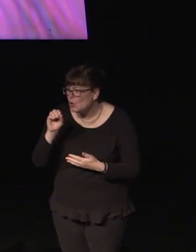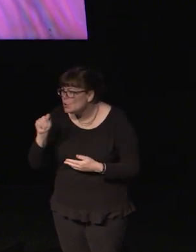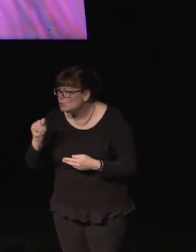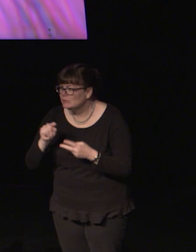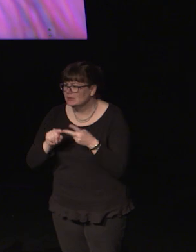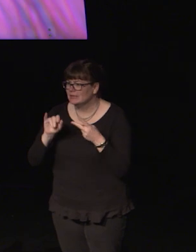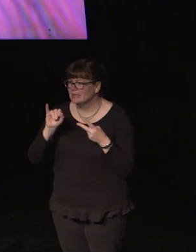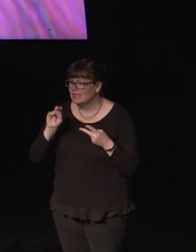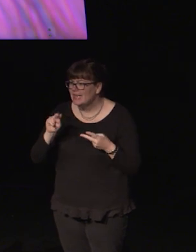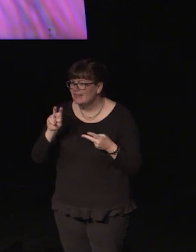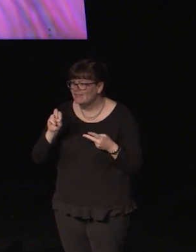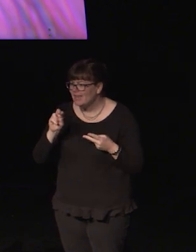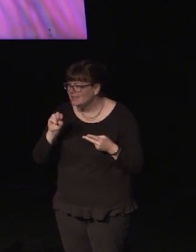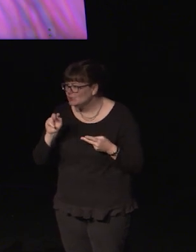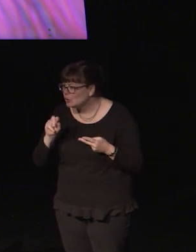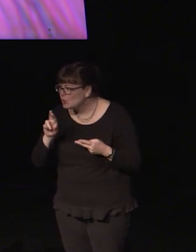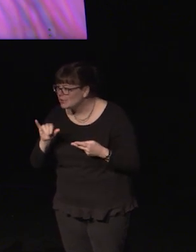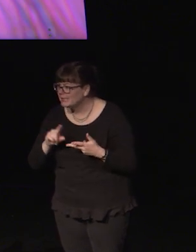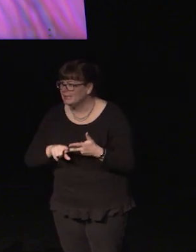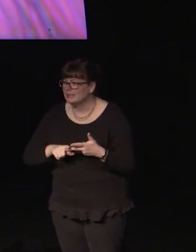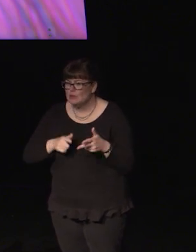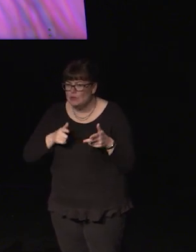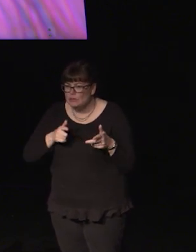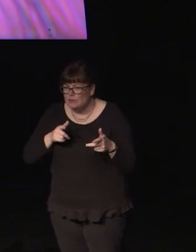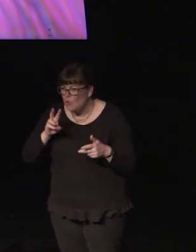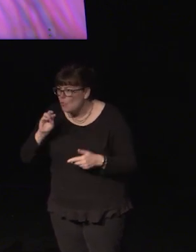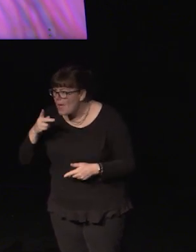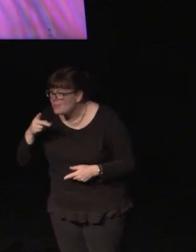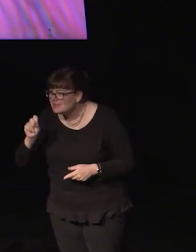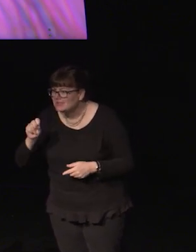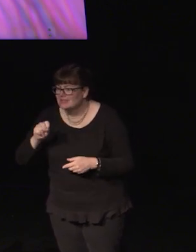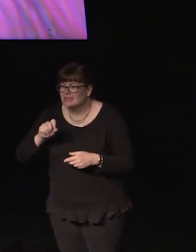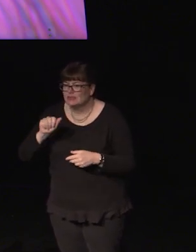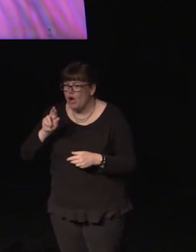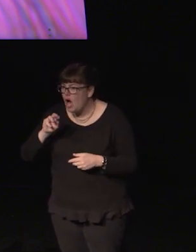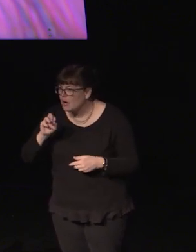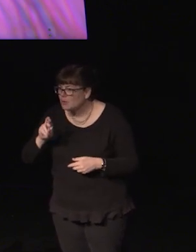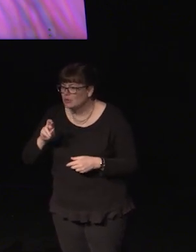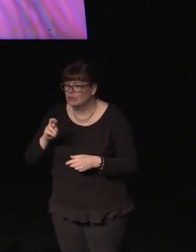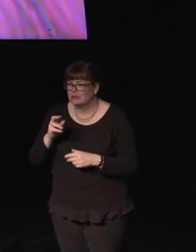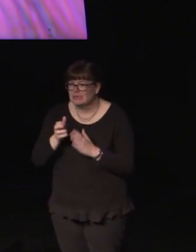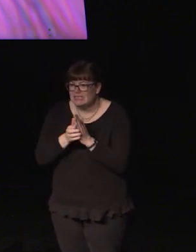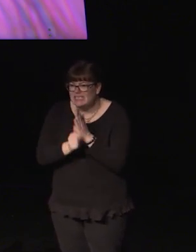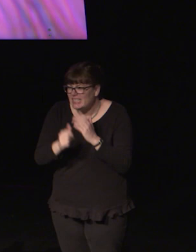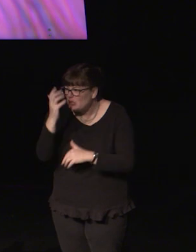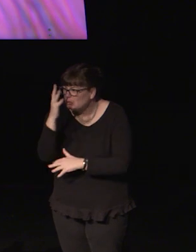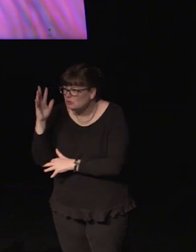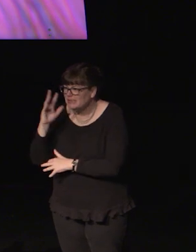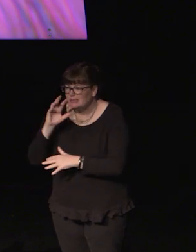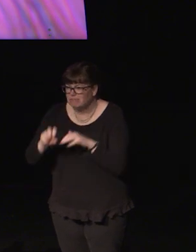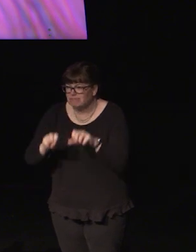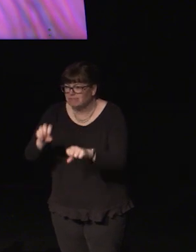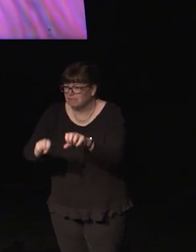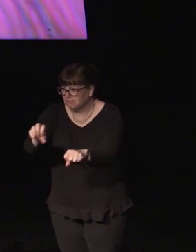weapons, armor, skill trees, you know, multiple skill trees. And like I wanna...